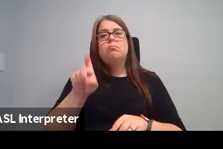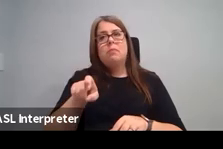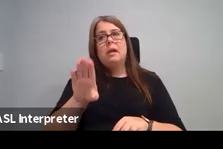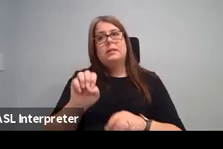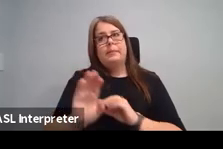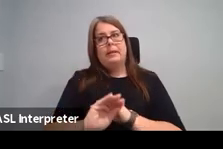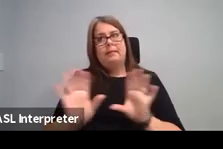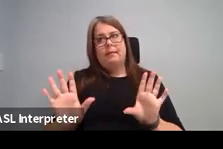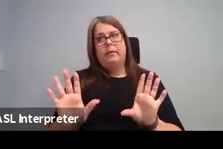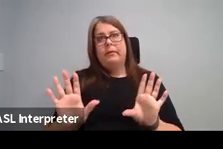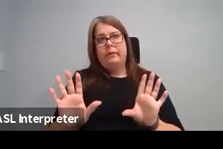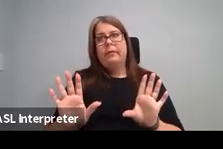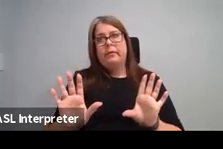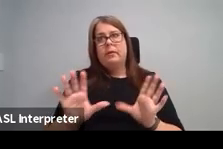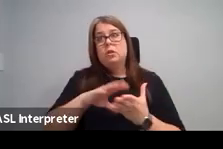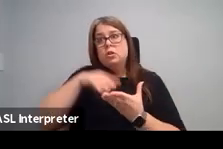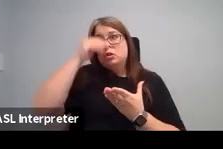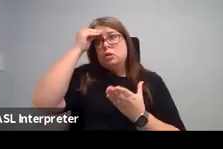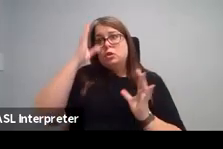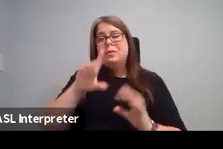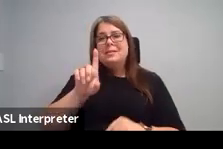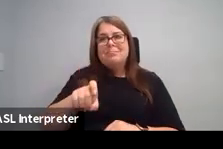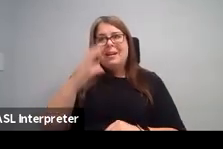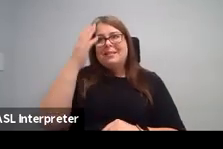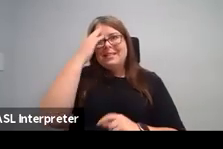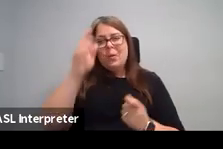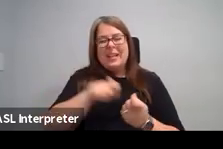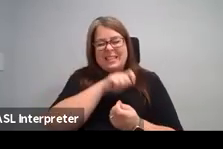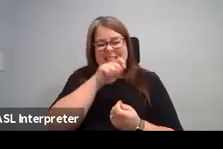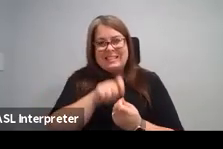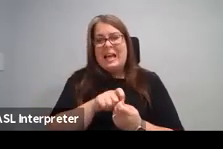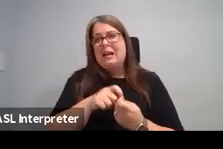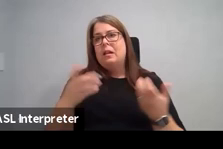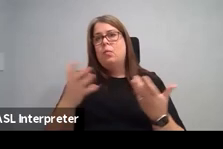Jewyl Alderson Clarke, SDCOE: So you always want students know exactly what's expected of them. This means you're going to clearly state the learning objective.